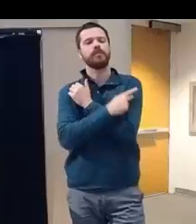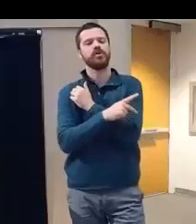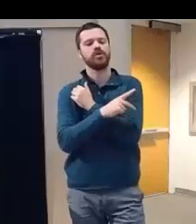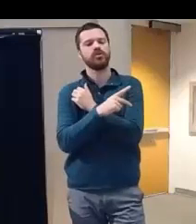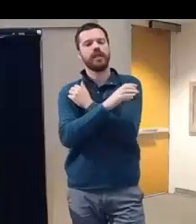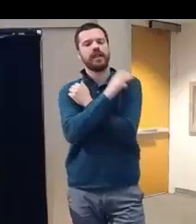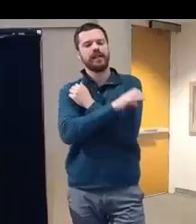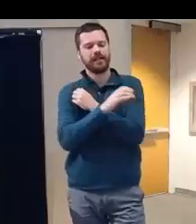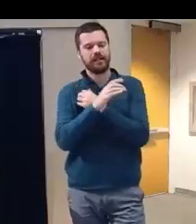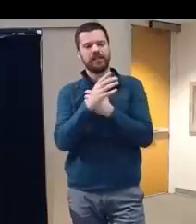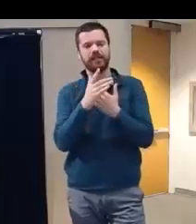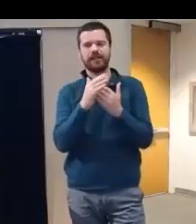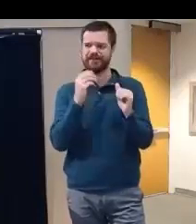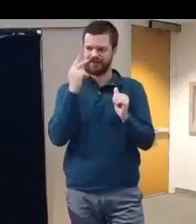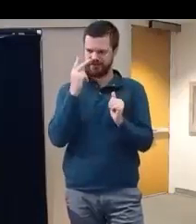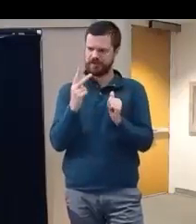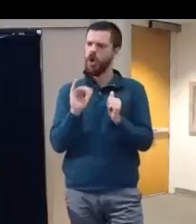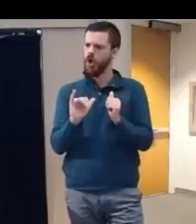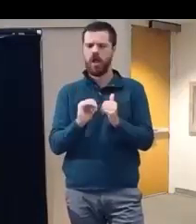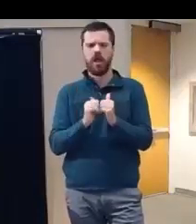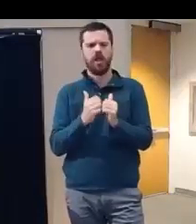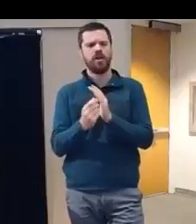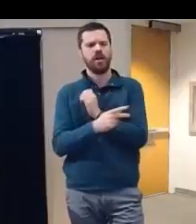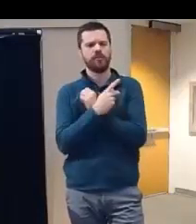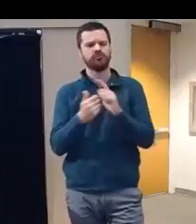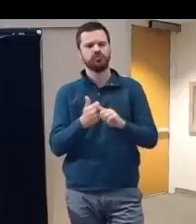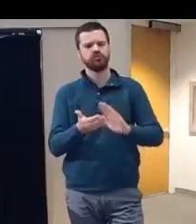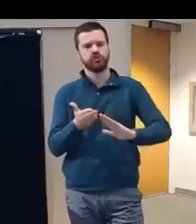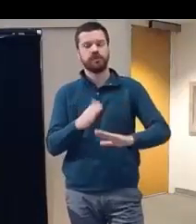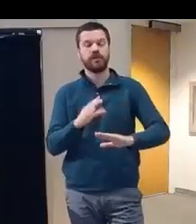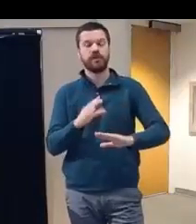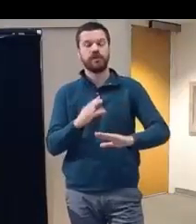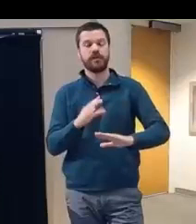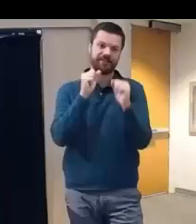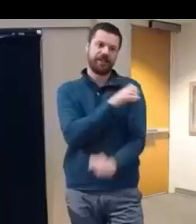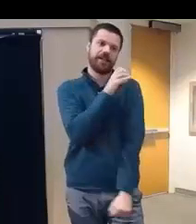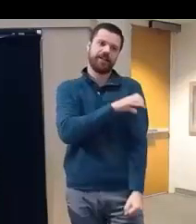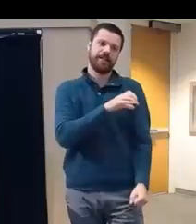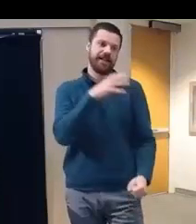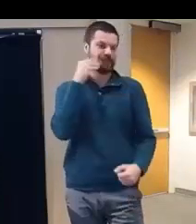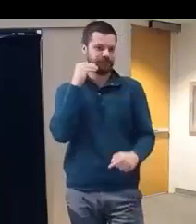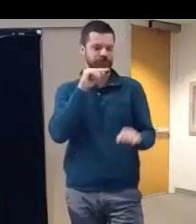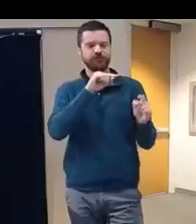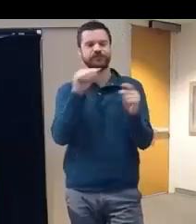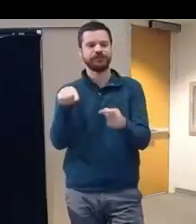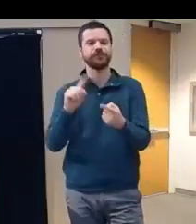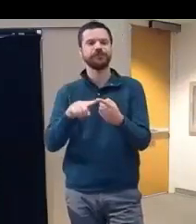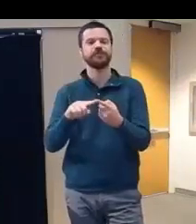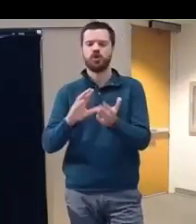outpatient Psychiatry is like and then have an amazing clinical experience with learning how to